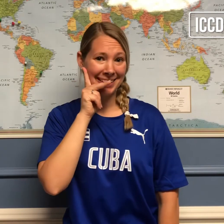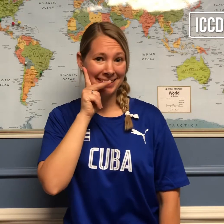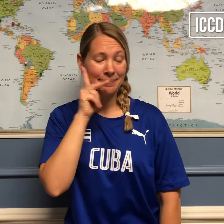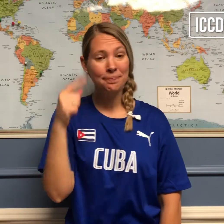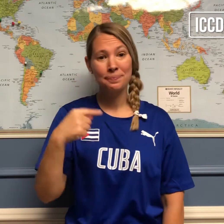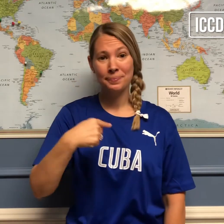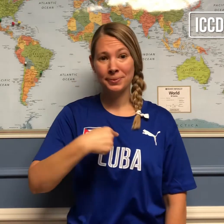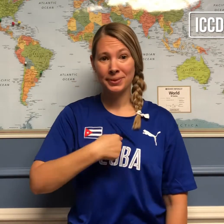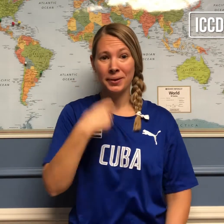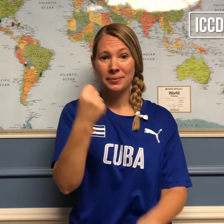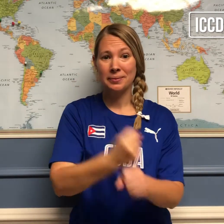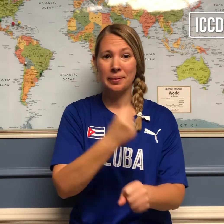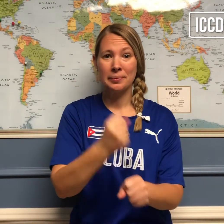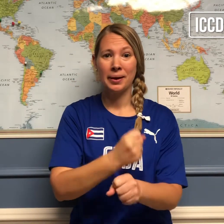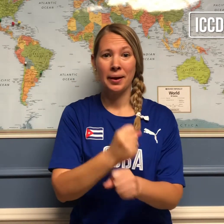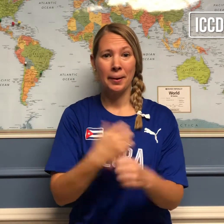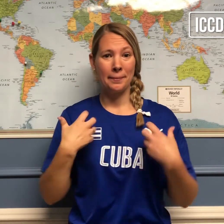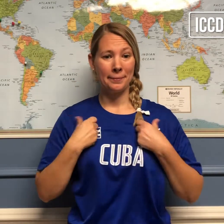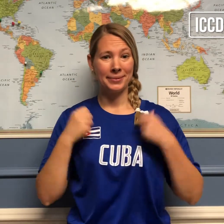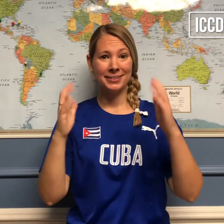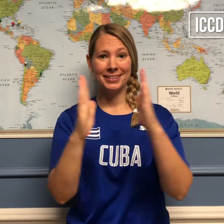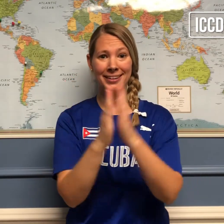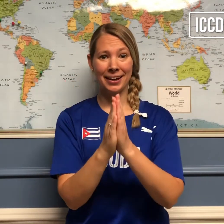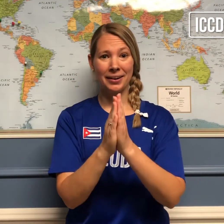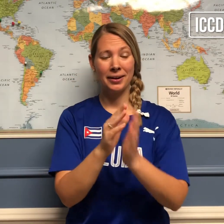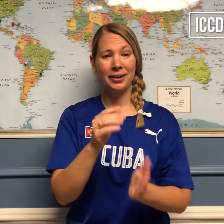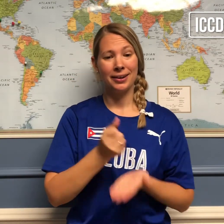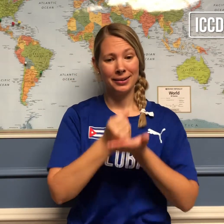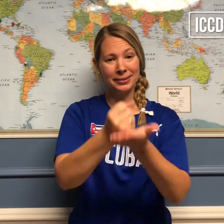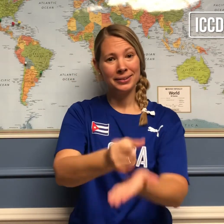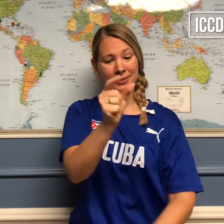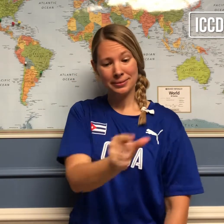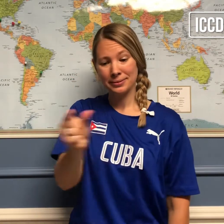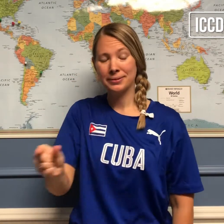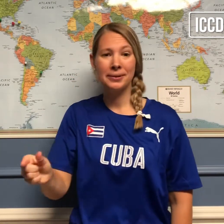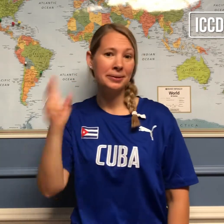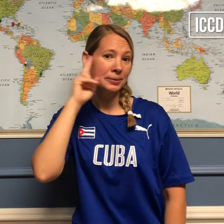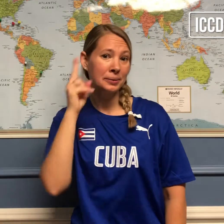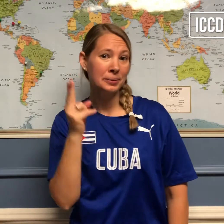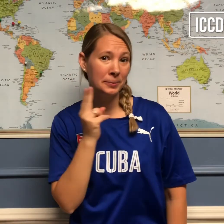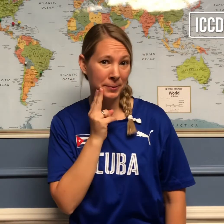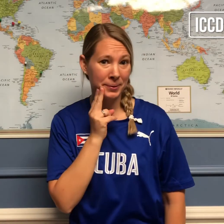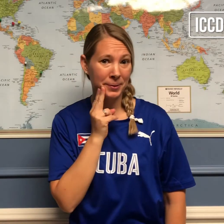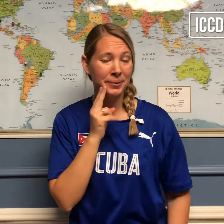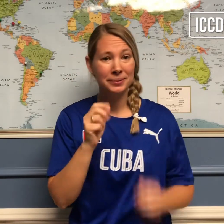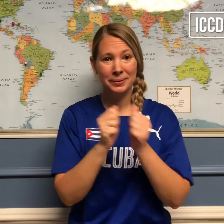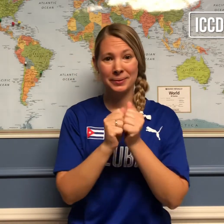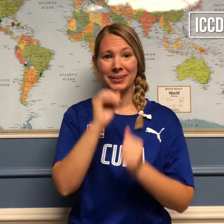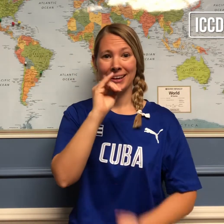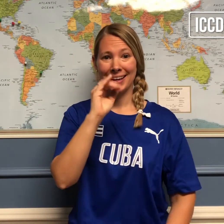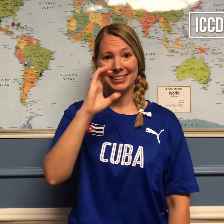I serve as a missionary to the Deaf with ICCD.